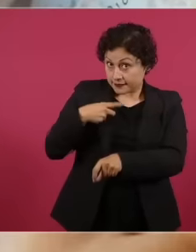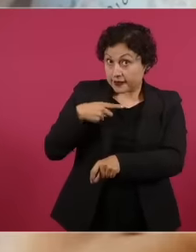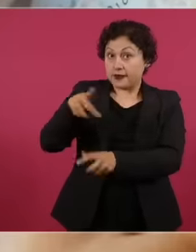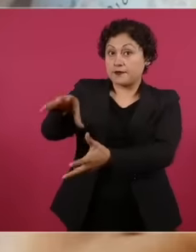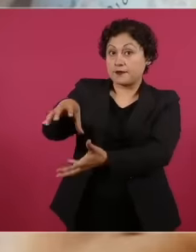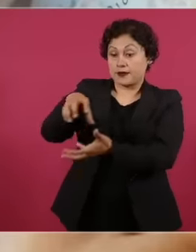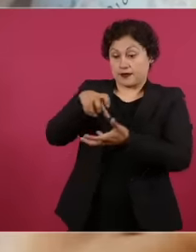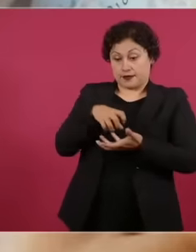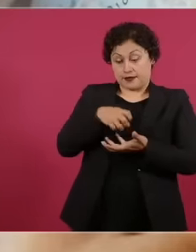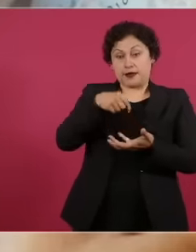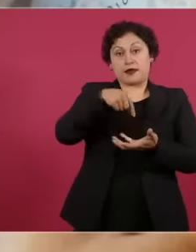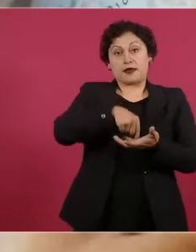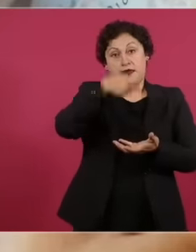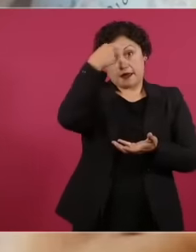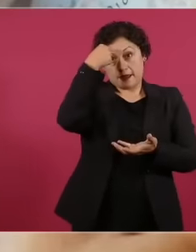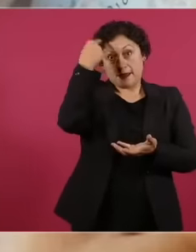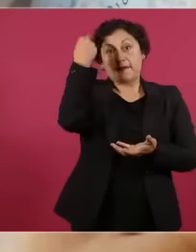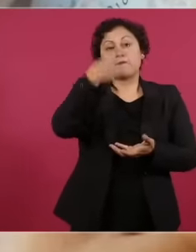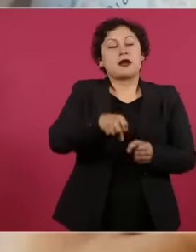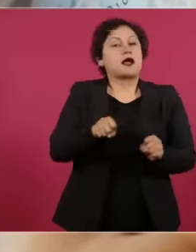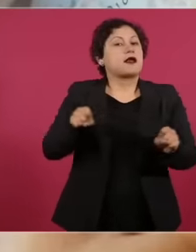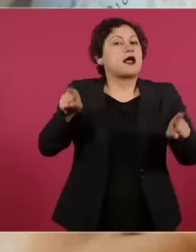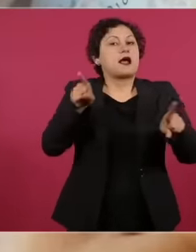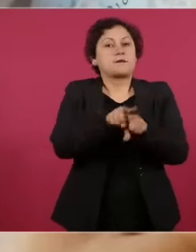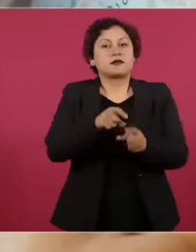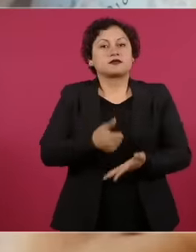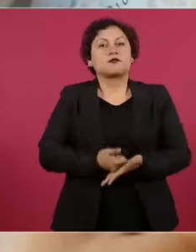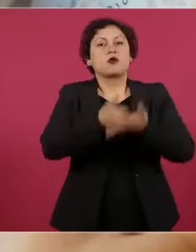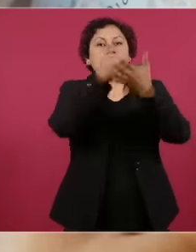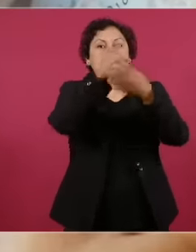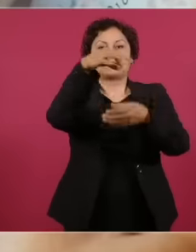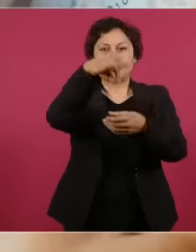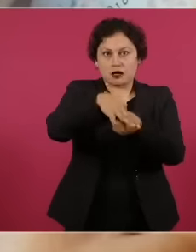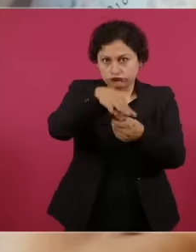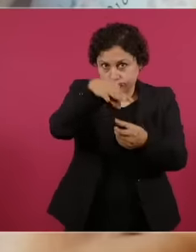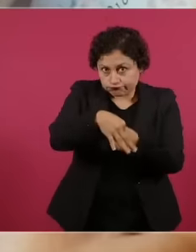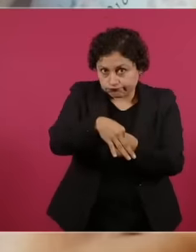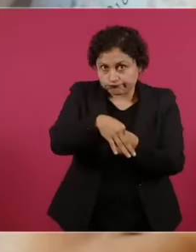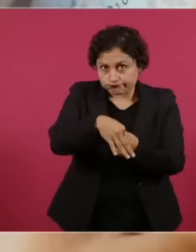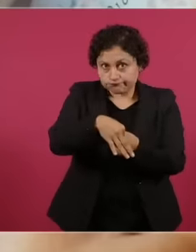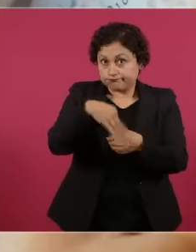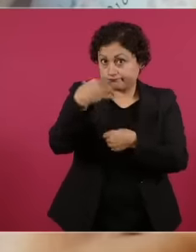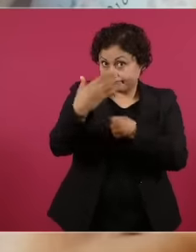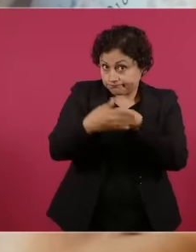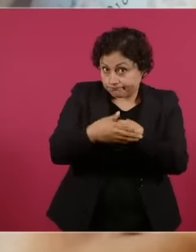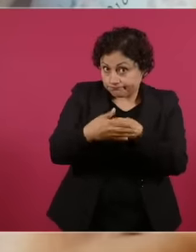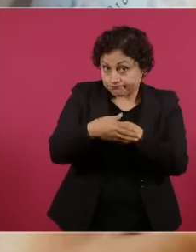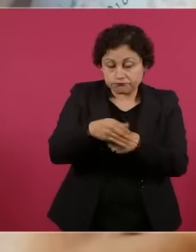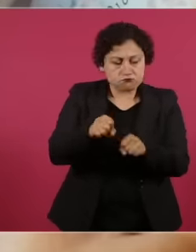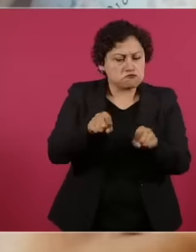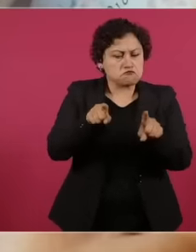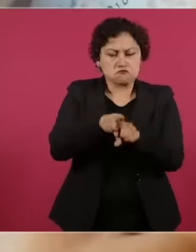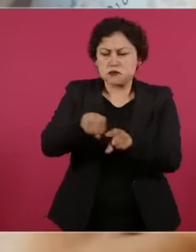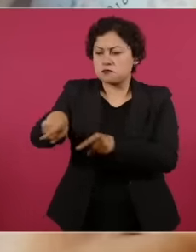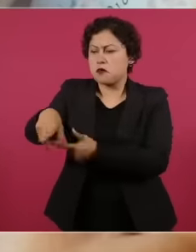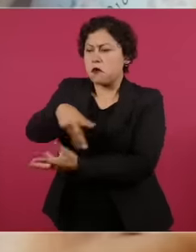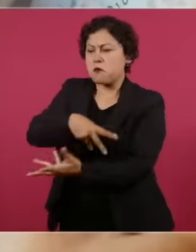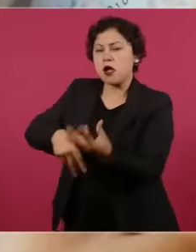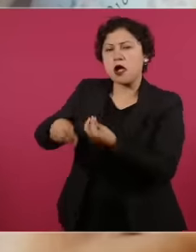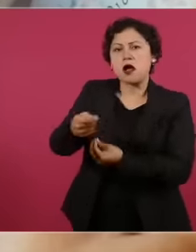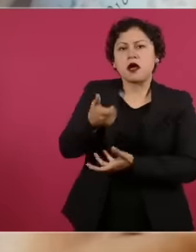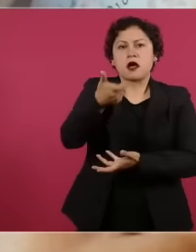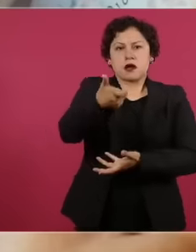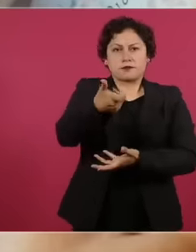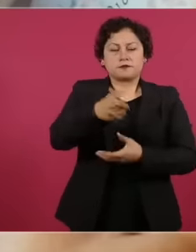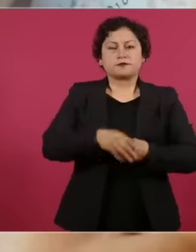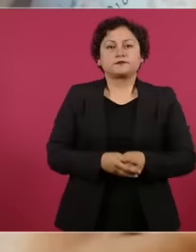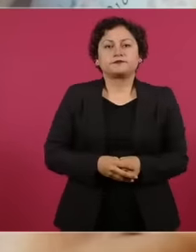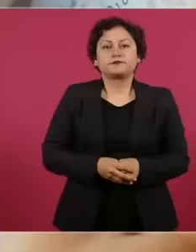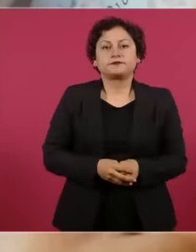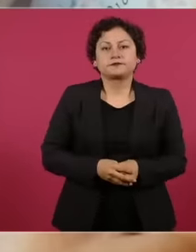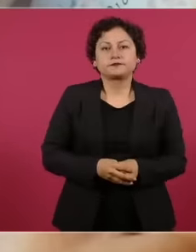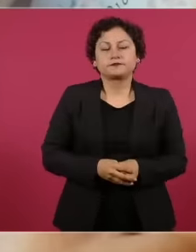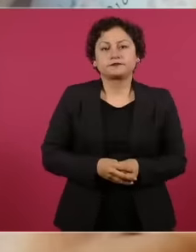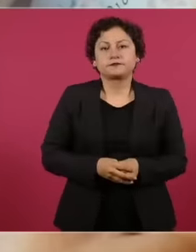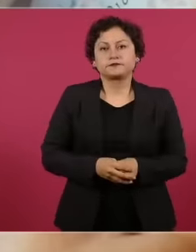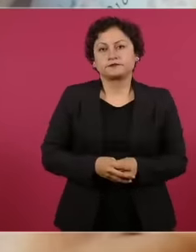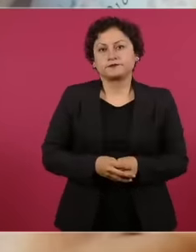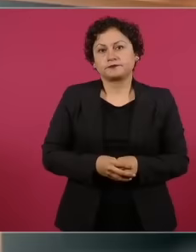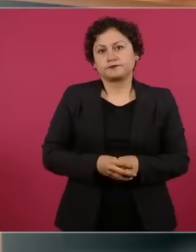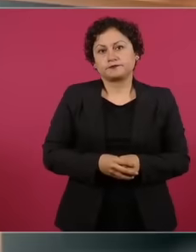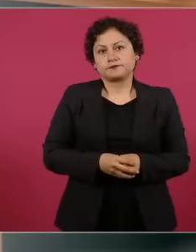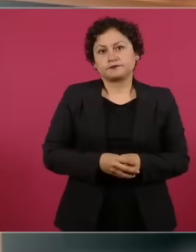implement the reform, that is, the election that we will have to live through, if this is approved, go ahead,